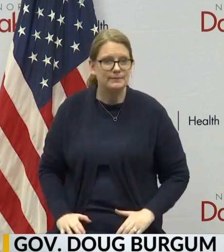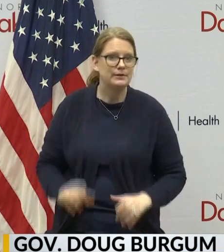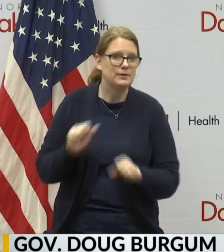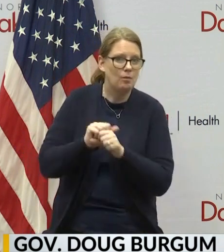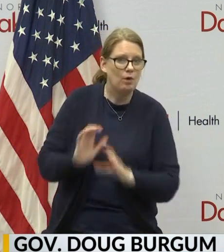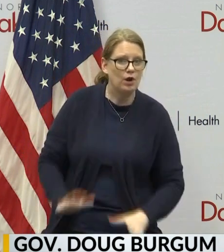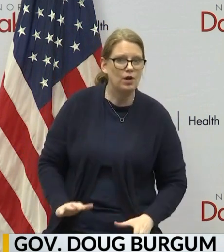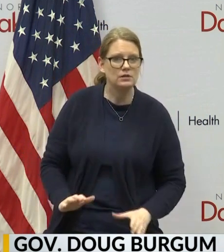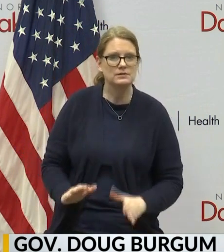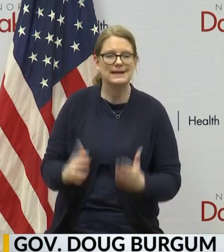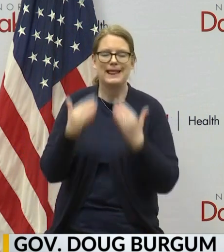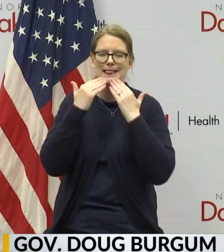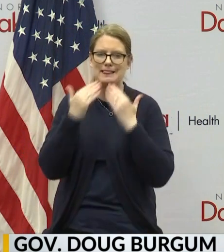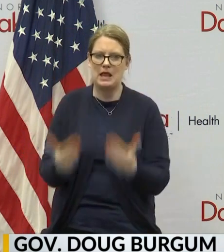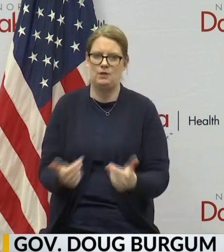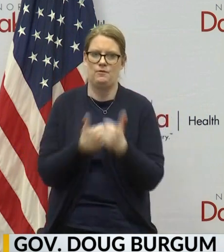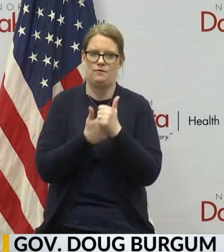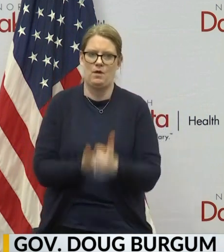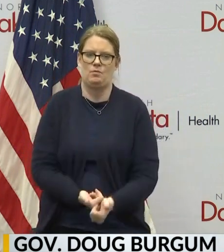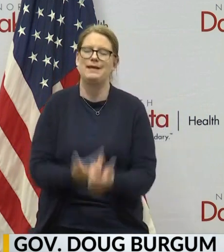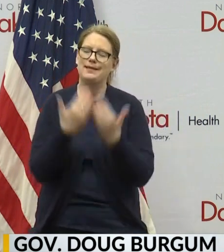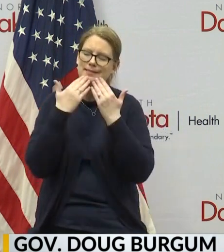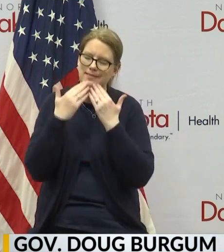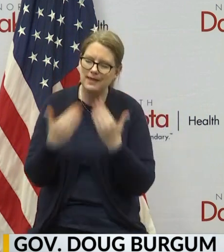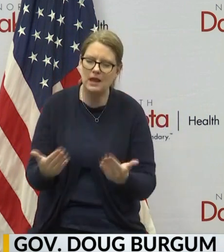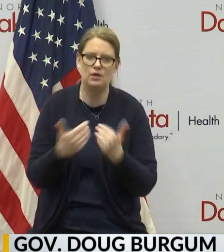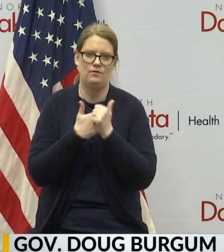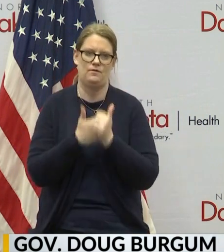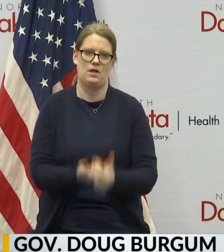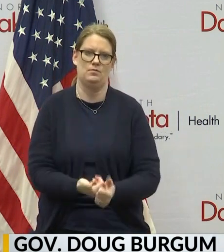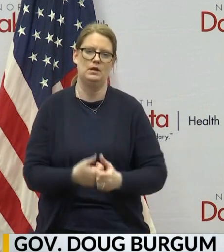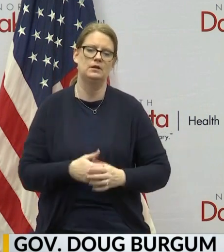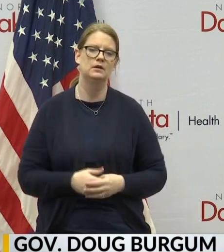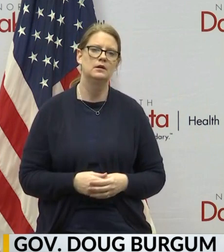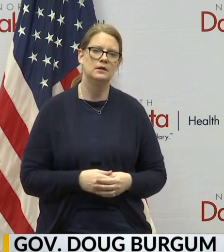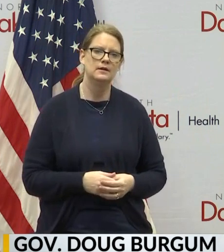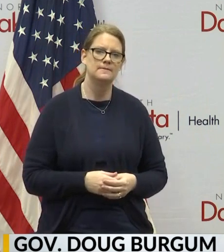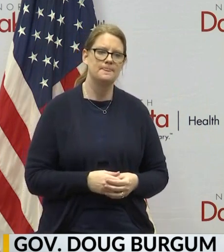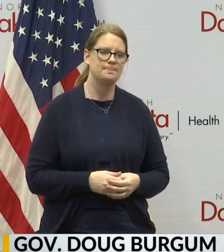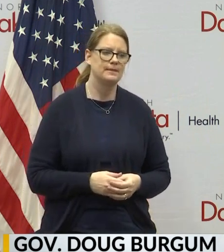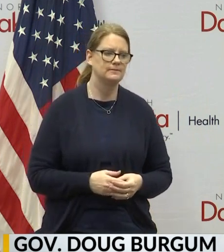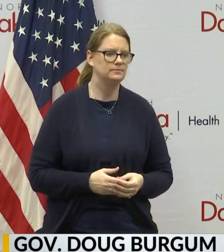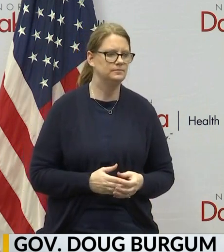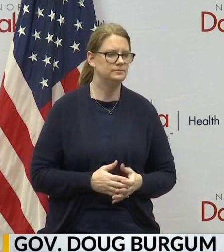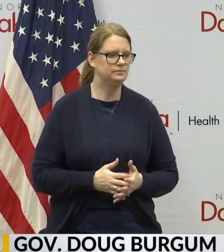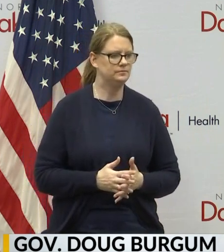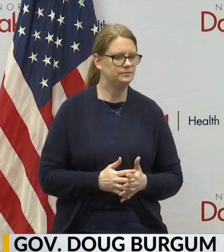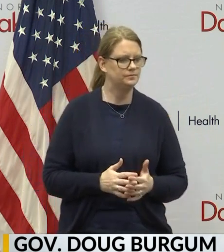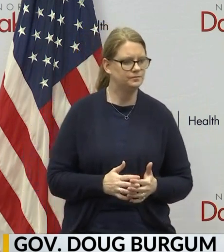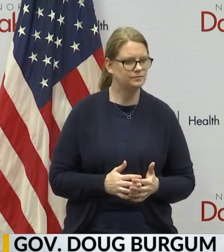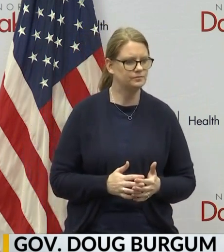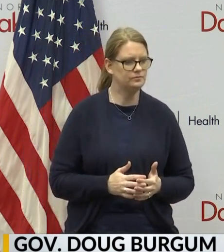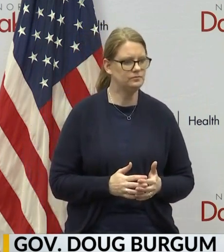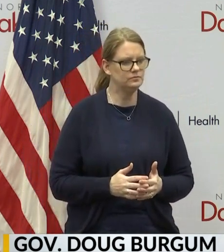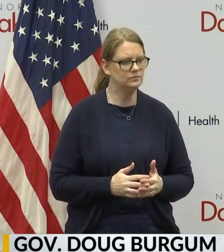APPRECIATE THE BUSINESS OWNERS THAT HAVE ALREADY TAKEN STEPS TO PROTECT THEIR WORKERS AND THEIR